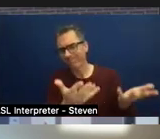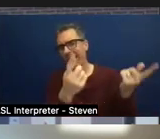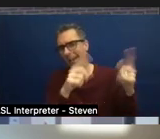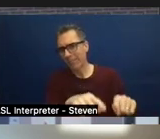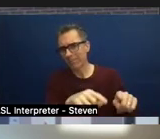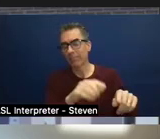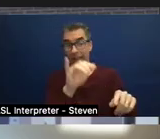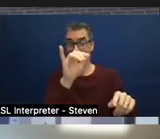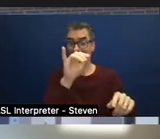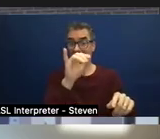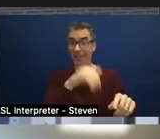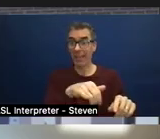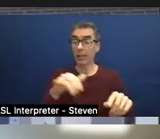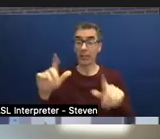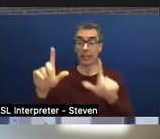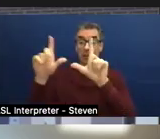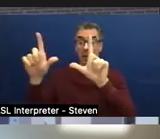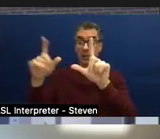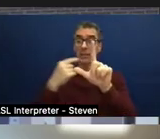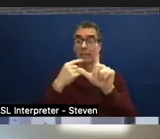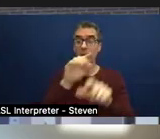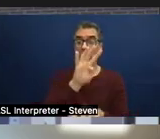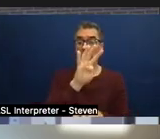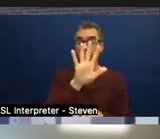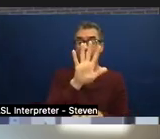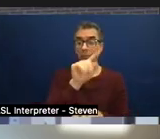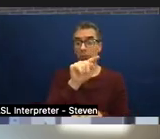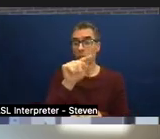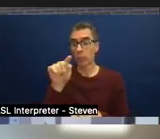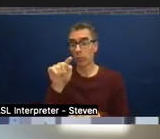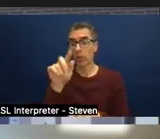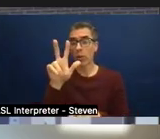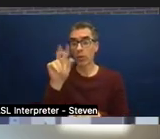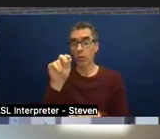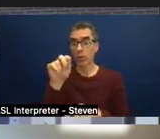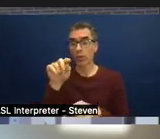the posted speed limit goes from 45 to 40 to 35 within blocks.